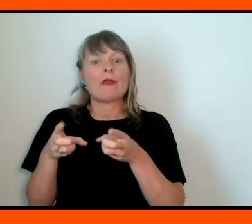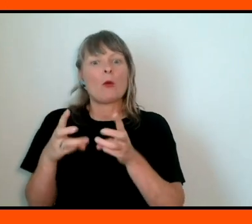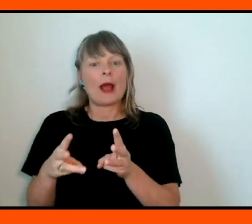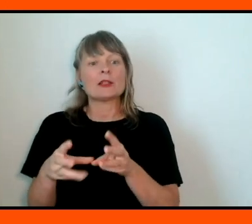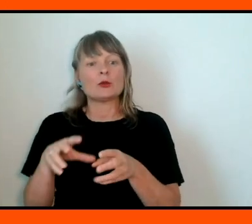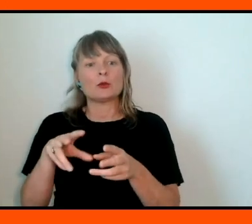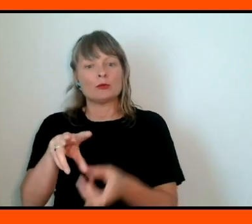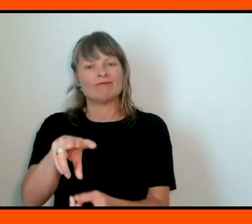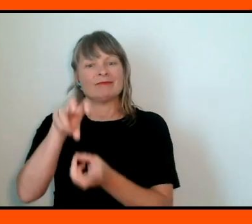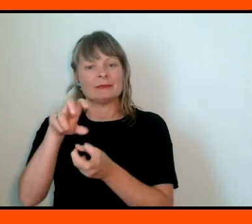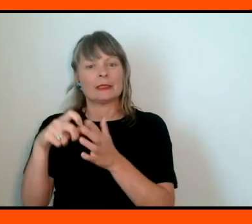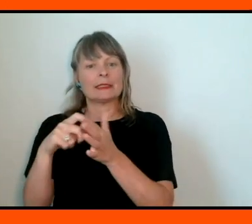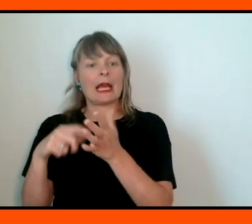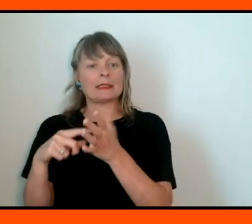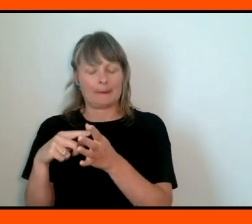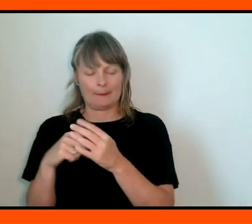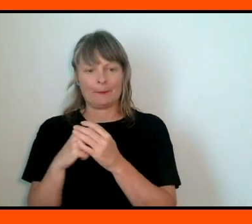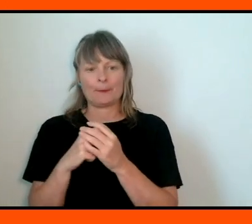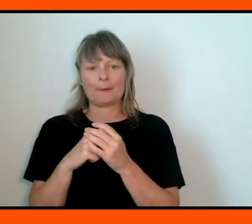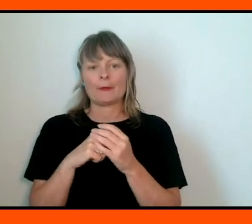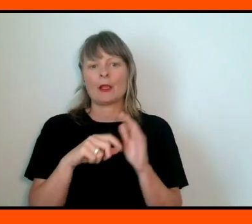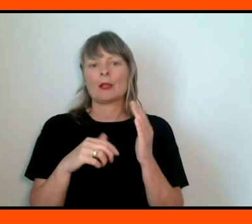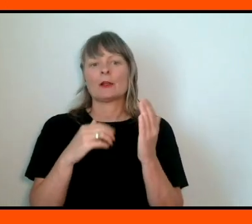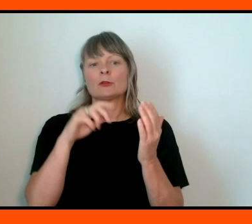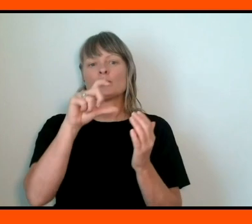Criterion 5, data on the topic can be collected efficiently.